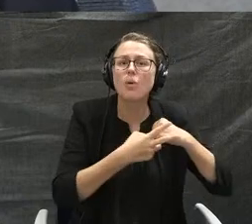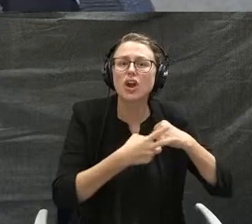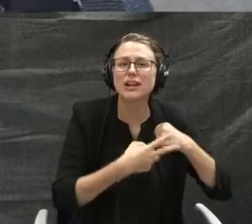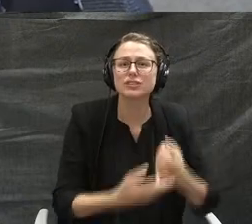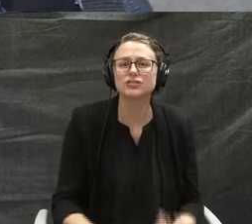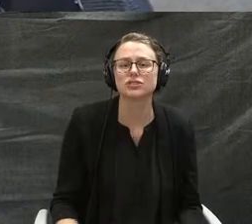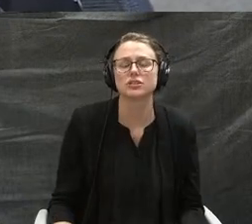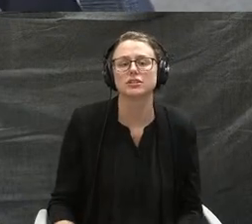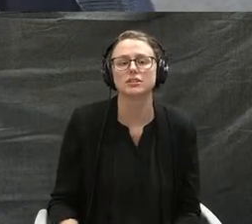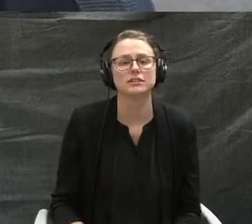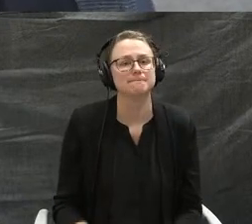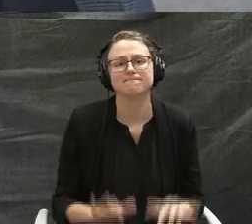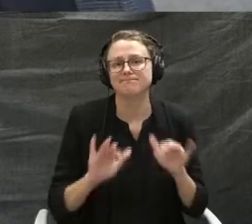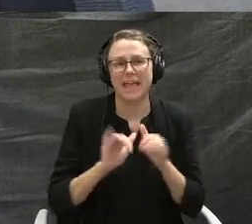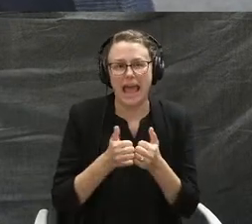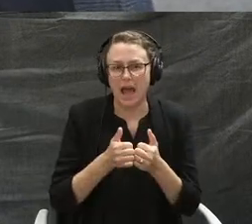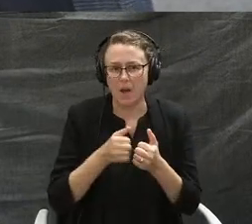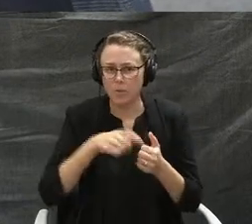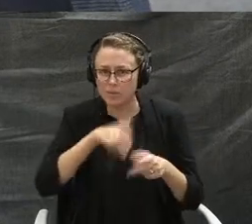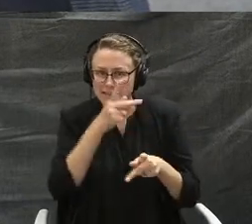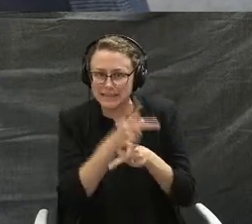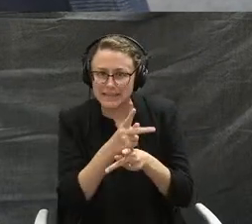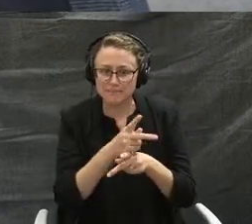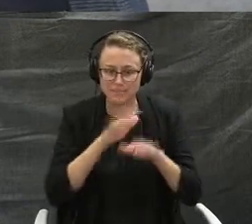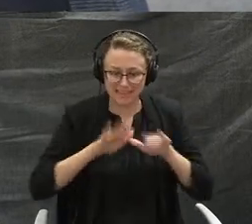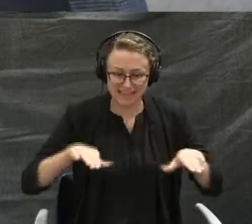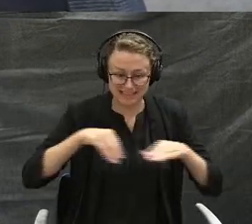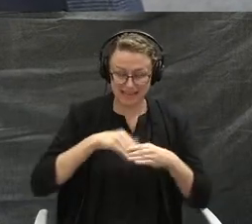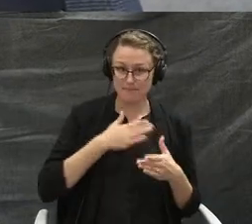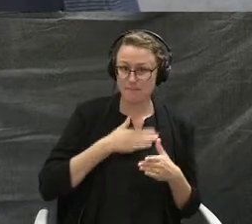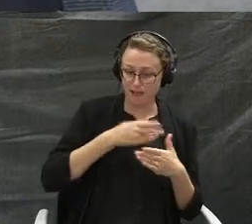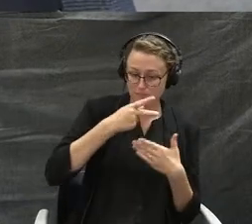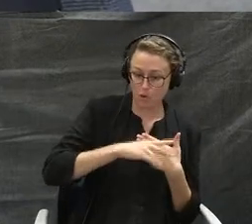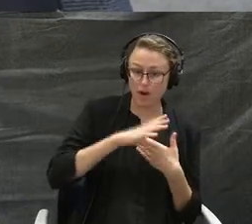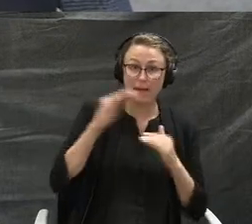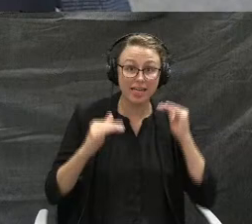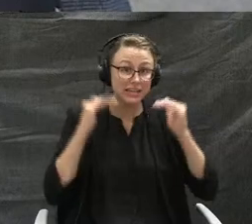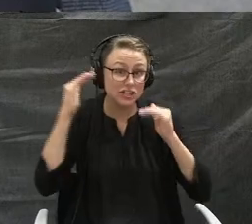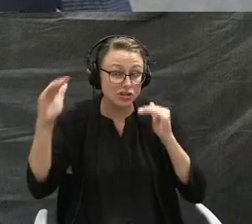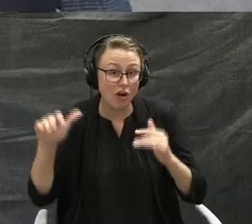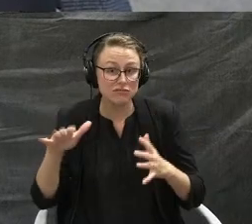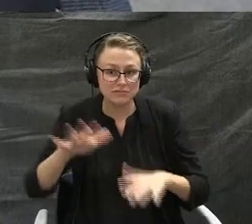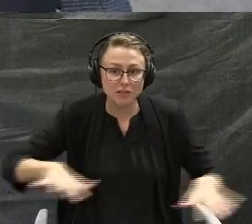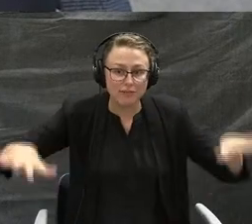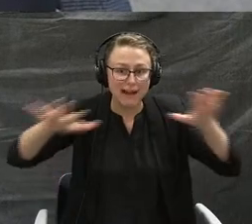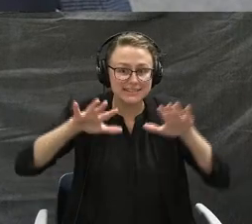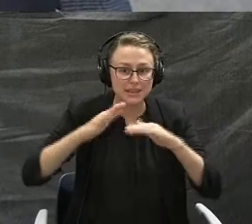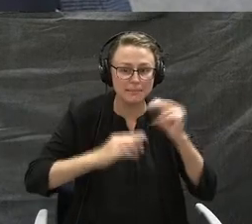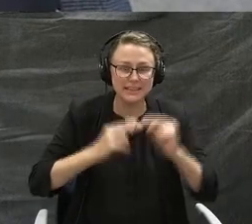How are we to keep the kids in the program and the adults in the rest of the building safe with all the bodily fluids we